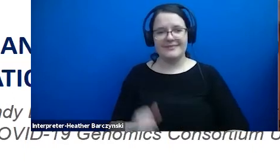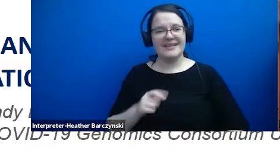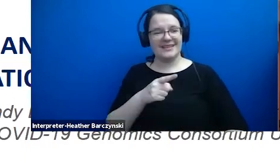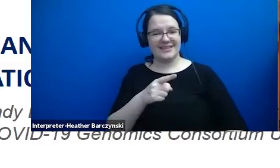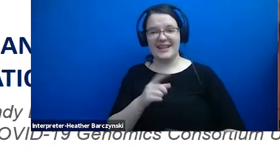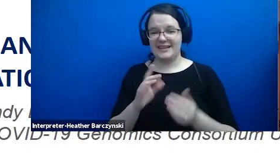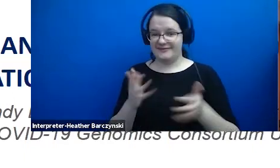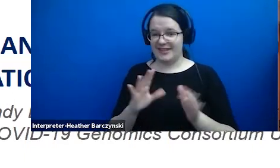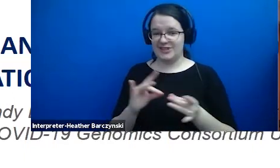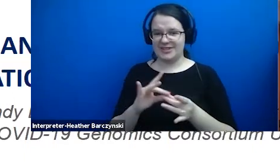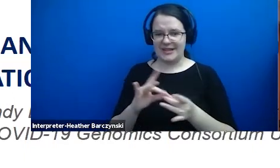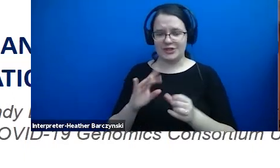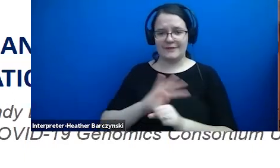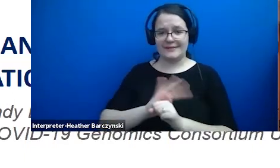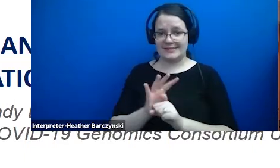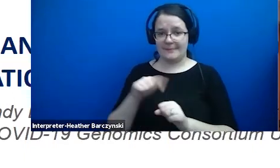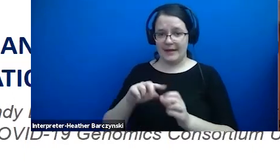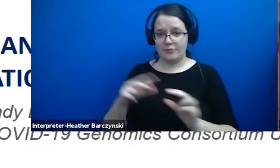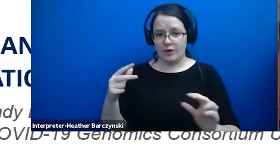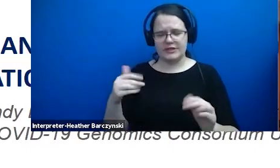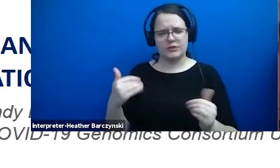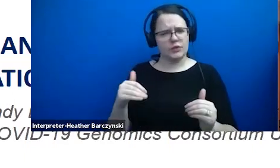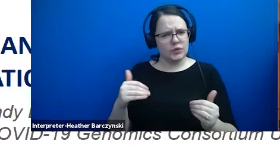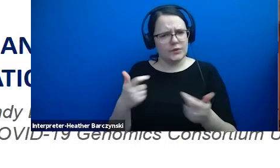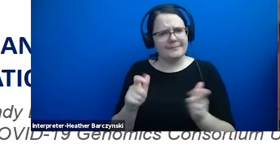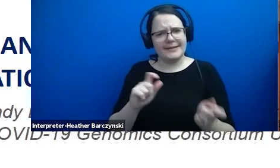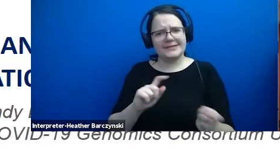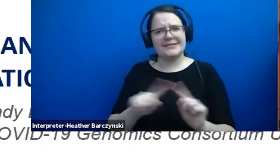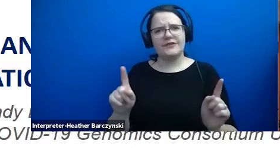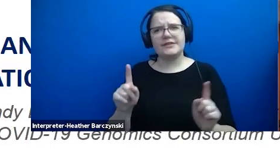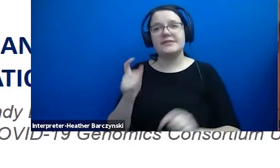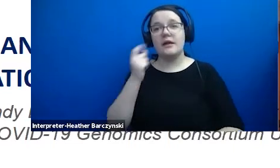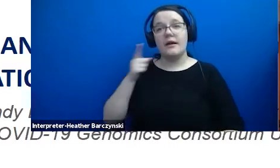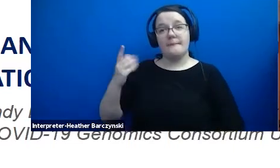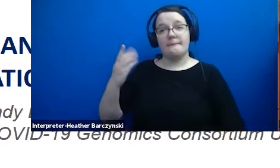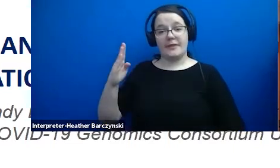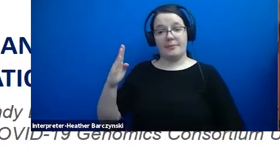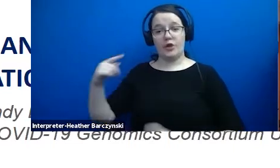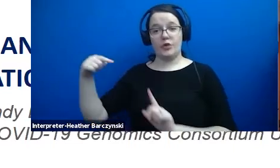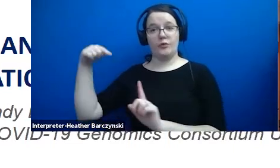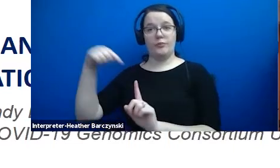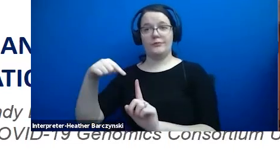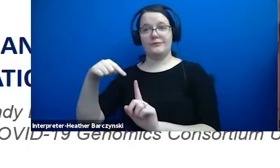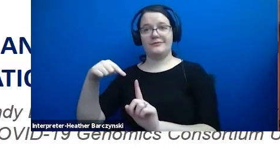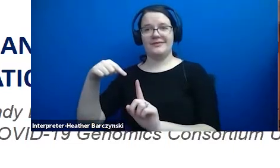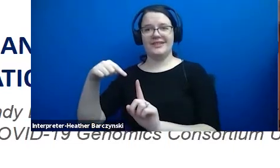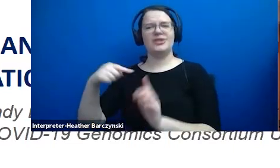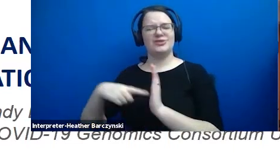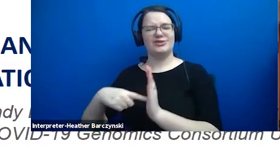in the spike protein but the blue arrow shows one that's quite important and that one is also found